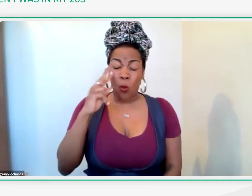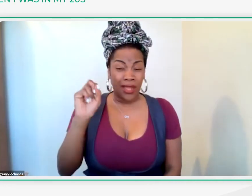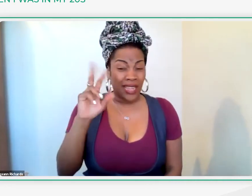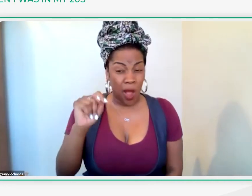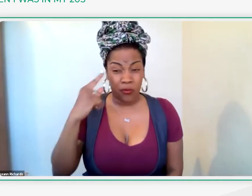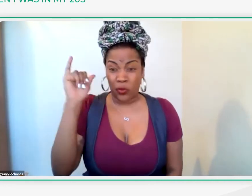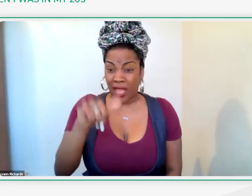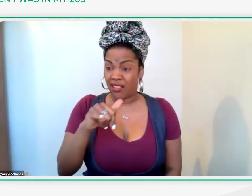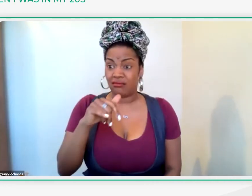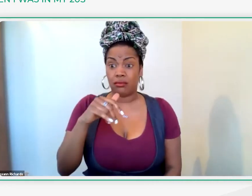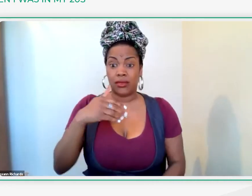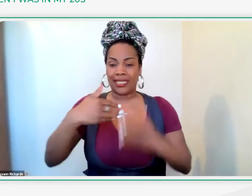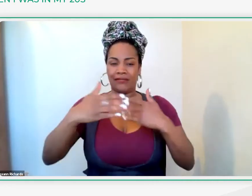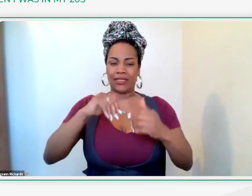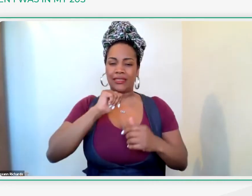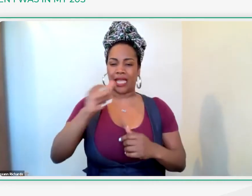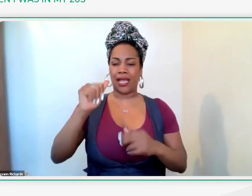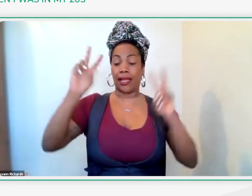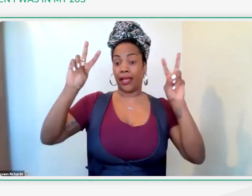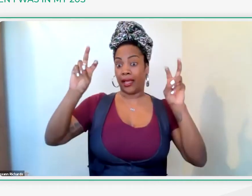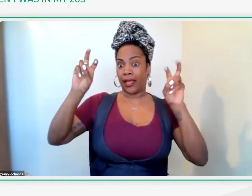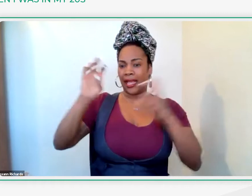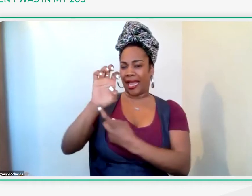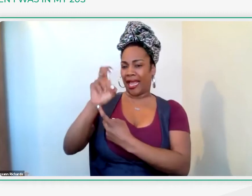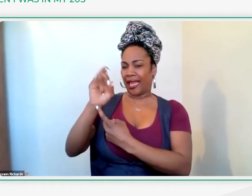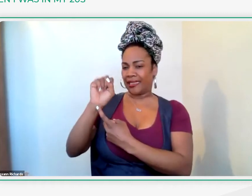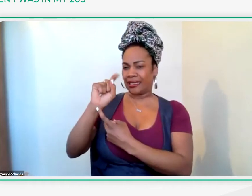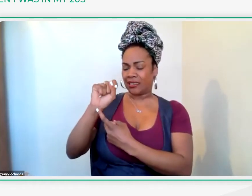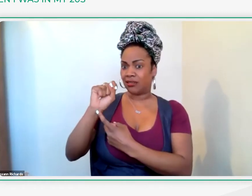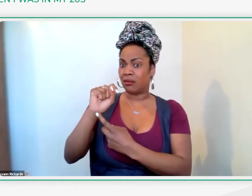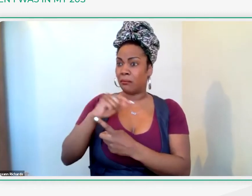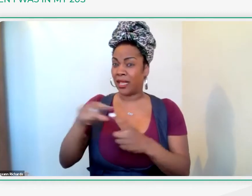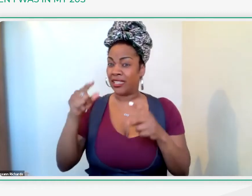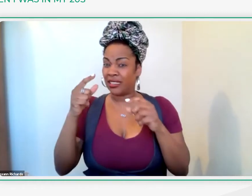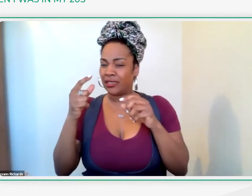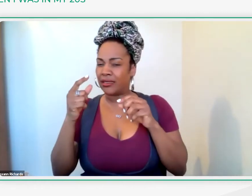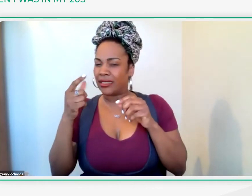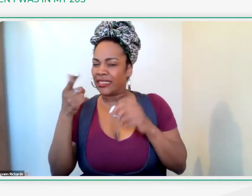But sometimes it's hard to prove. You want to watch out.